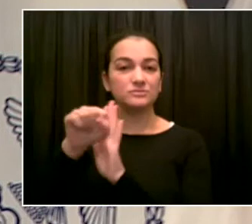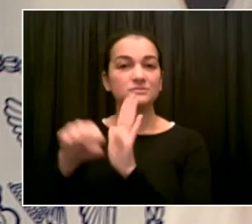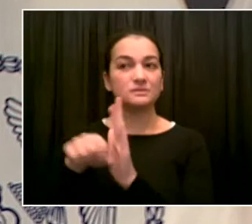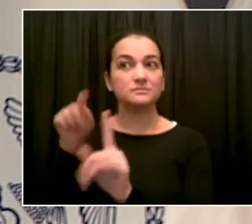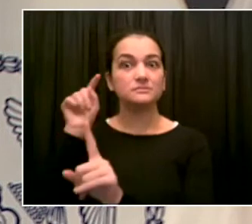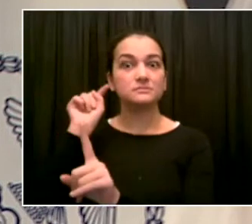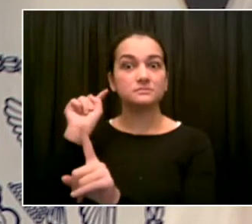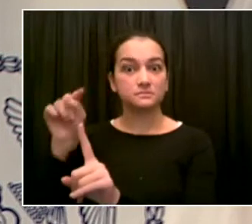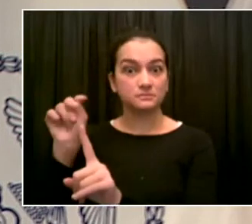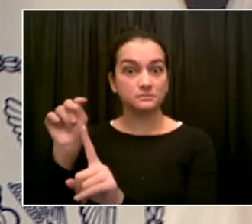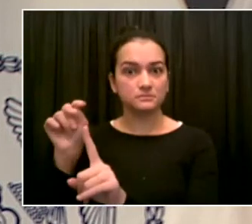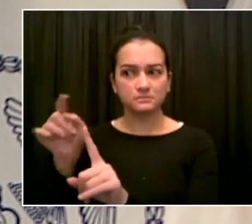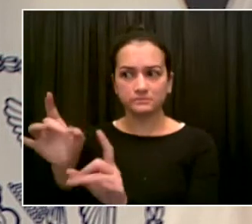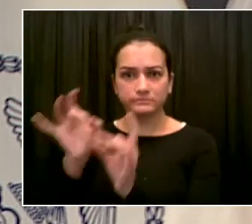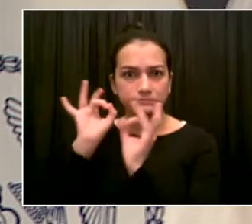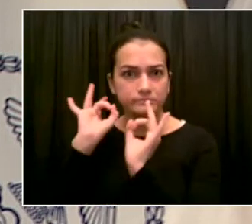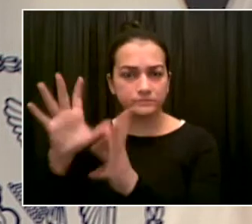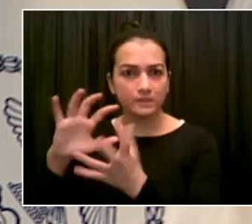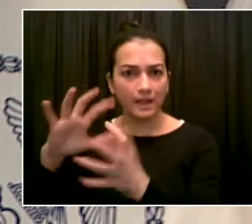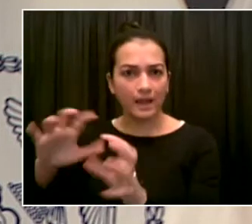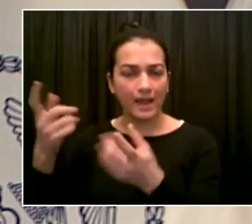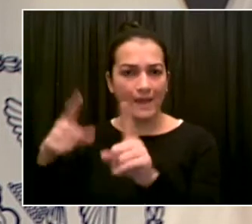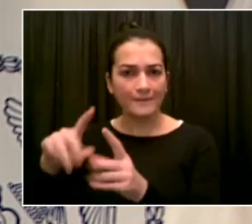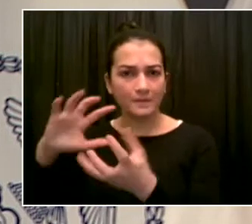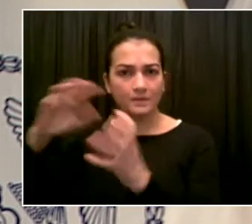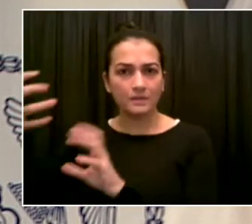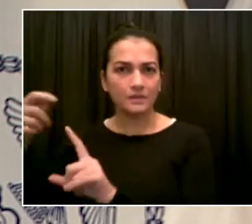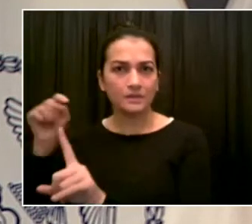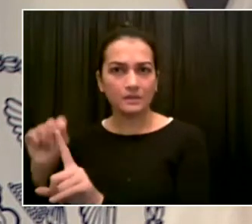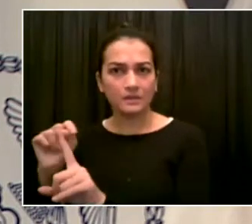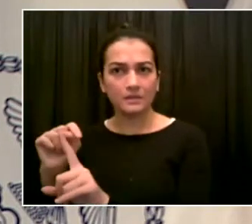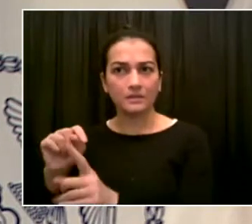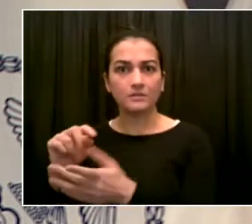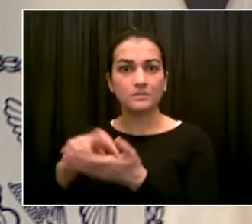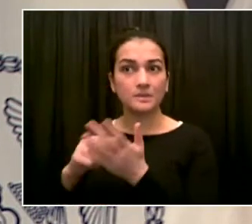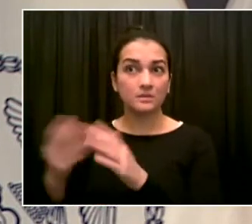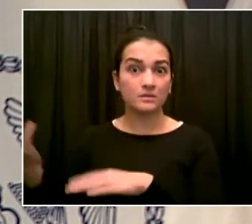IT'S A VERY IMPORTANT QUESTION. IT IS TRAGIC AND HORRIBLE WHAT HAPPENED IN WISCONSIN BUT